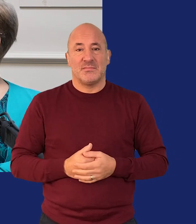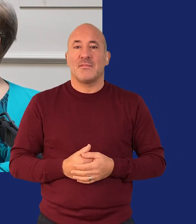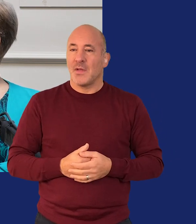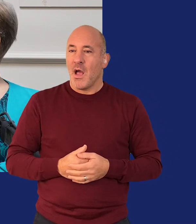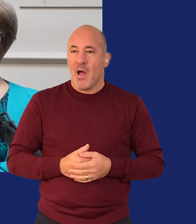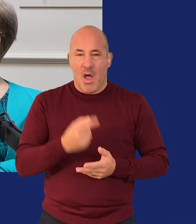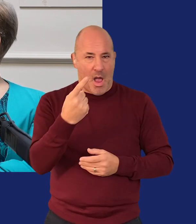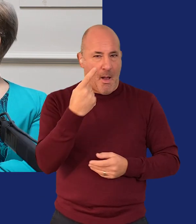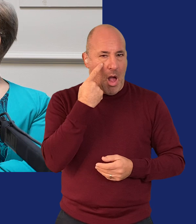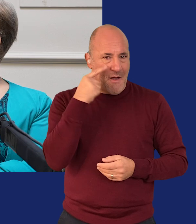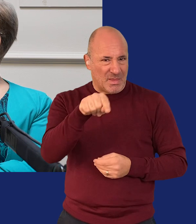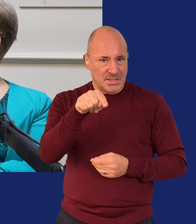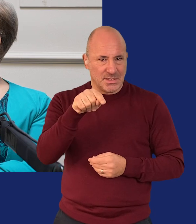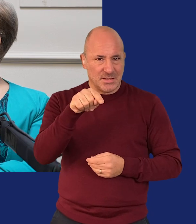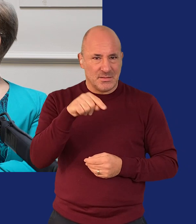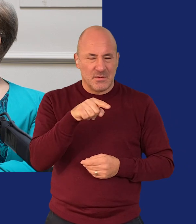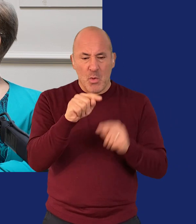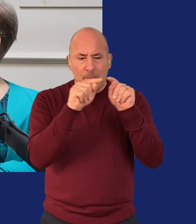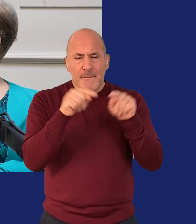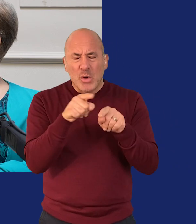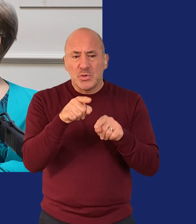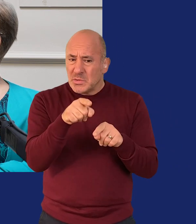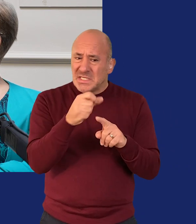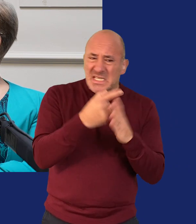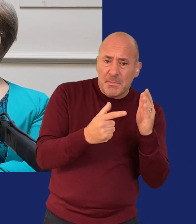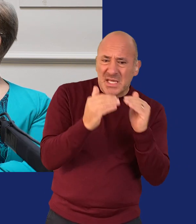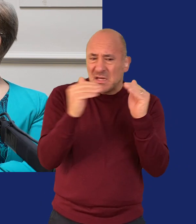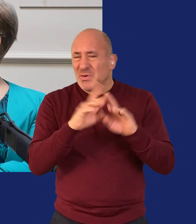So, um, make sure that you look out for that stuff and make sure you check those boxes.